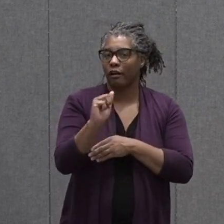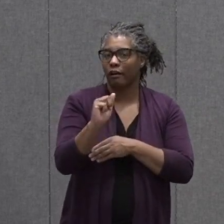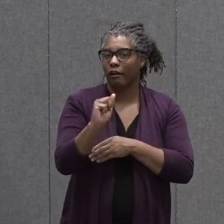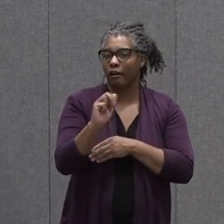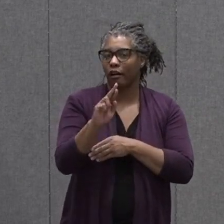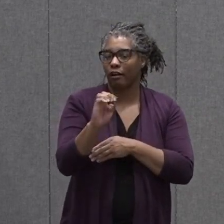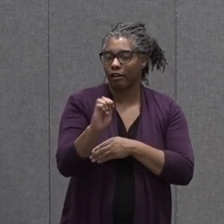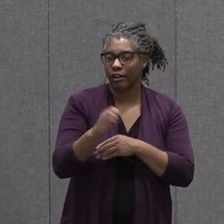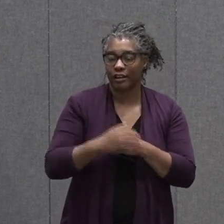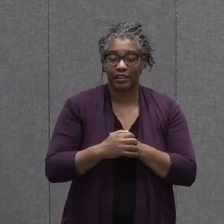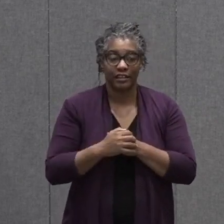Are you reading?